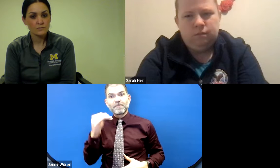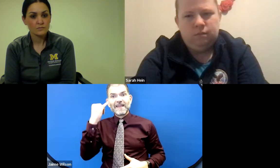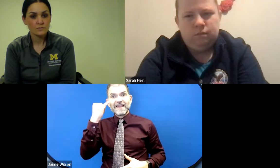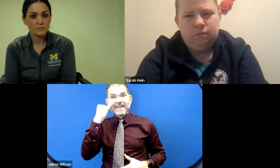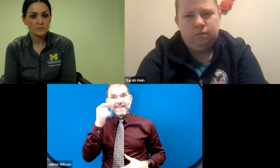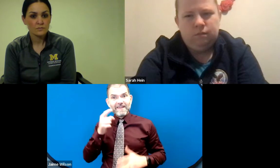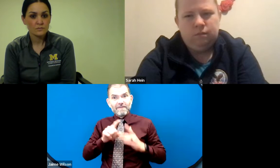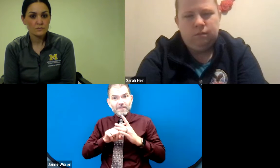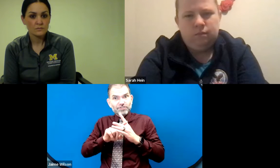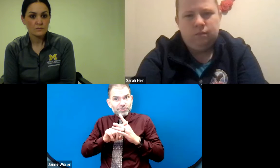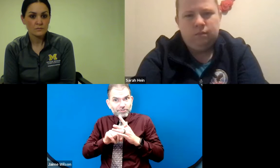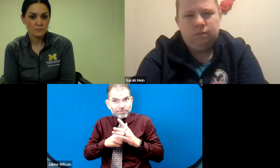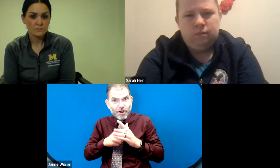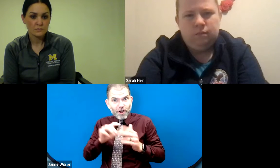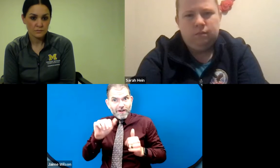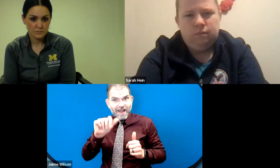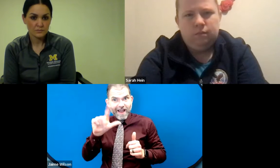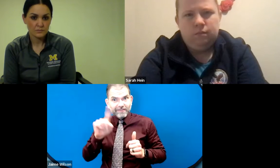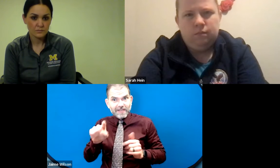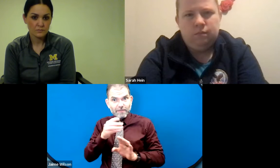ASL Interpreter: The onset is around 65 years old.